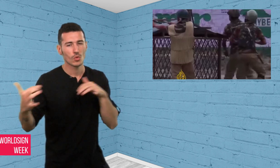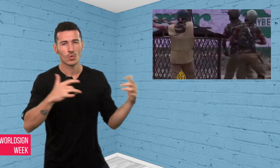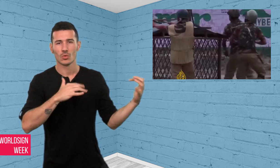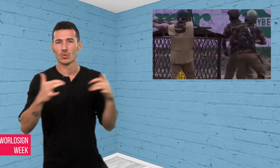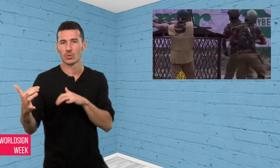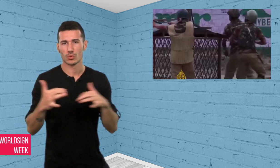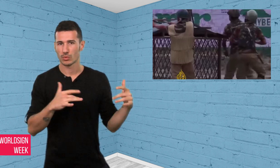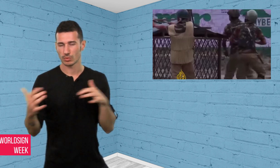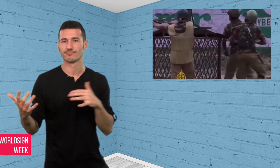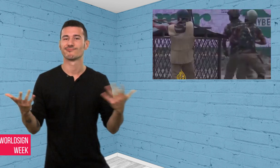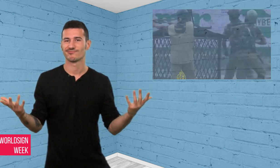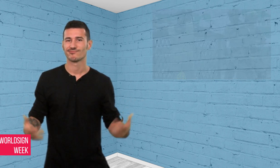the protests.